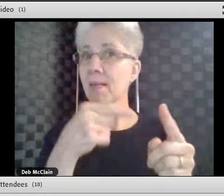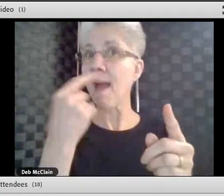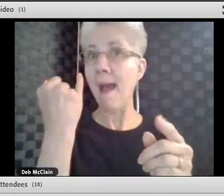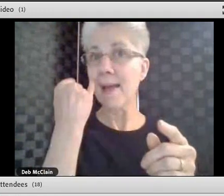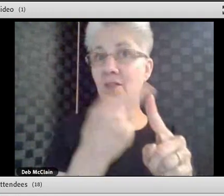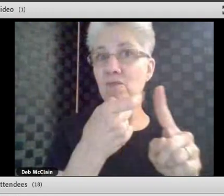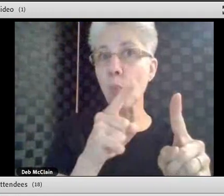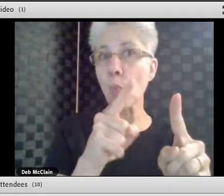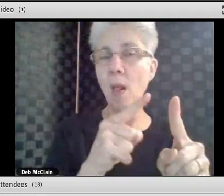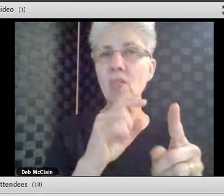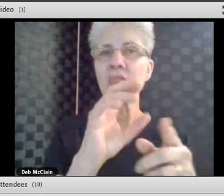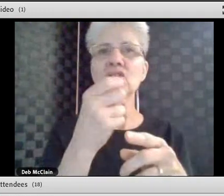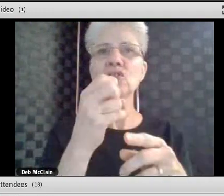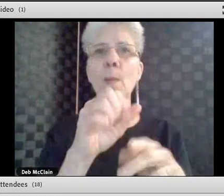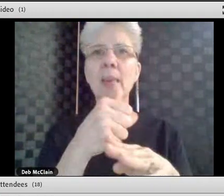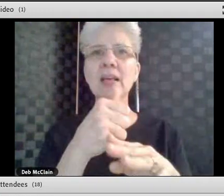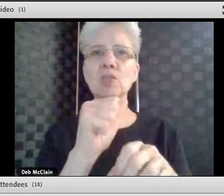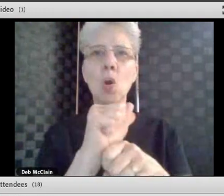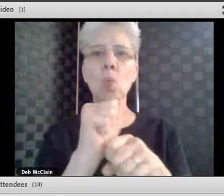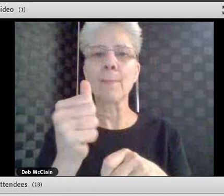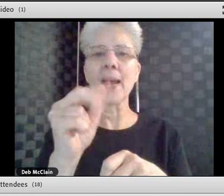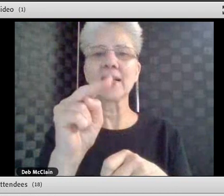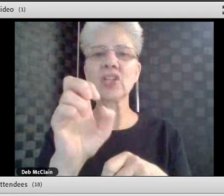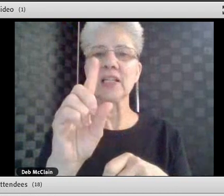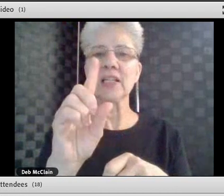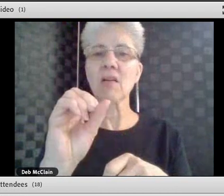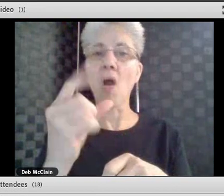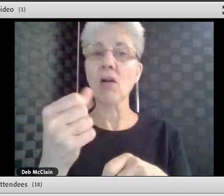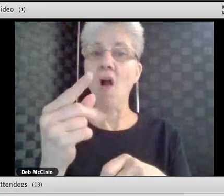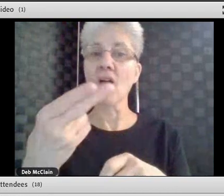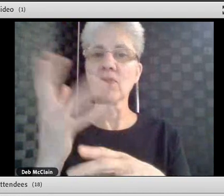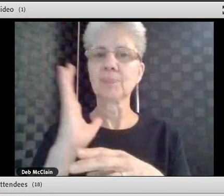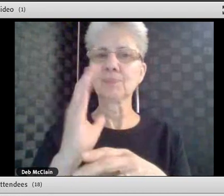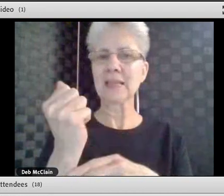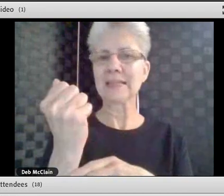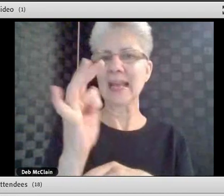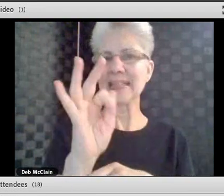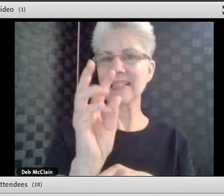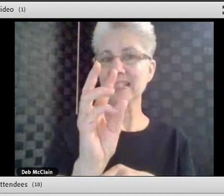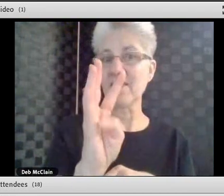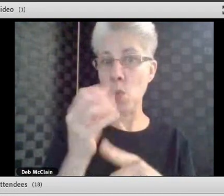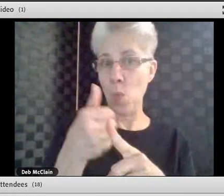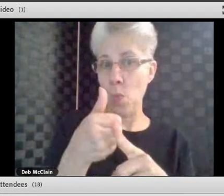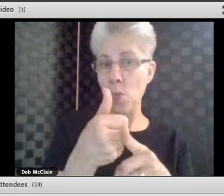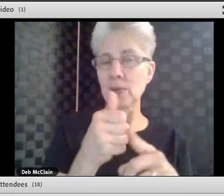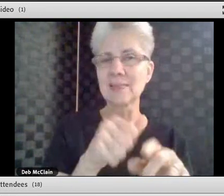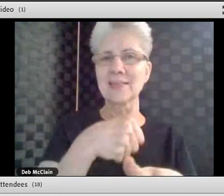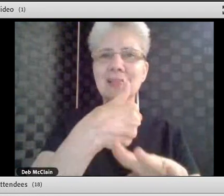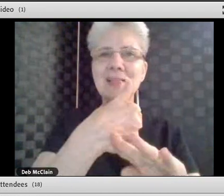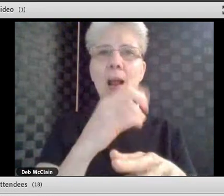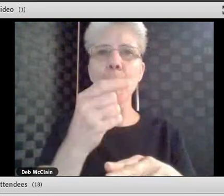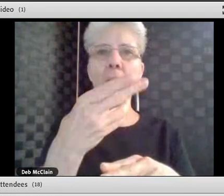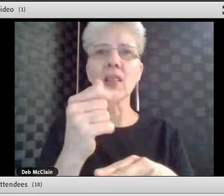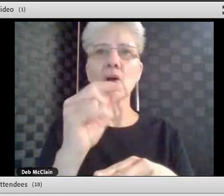based on work done by Gene Dolgoff, who back in 1964 had set up a holography lab in New York,